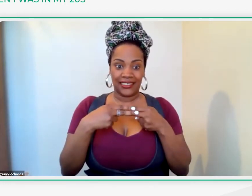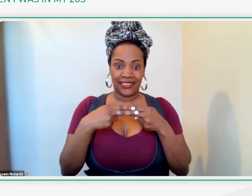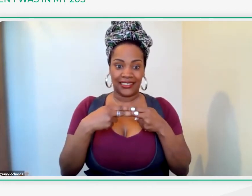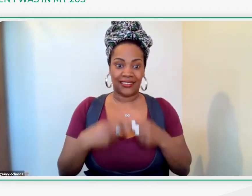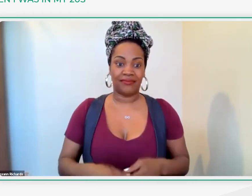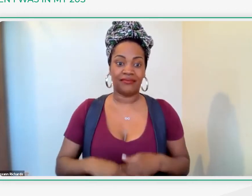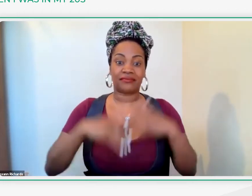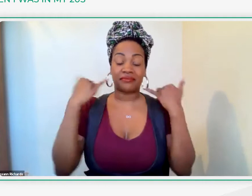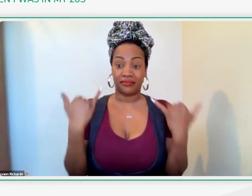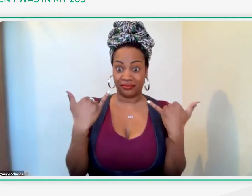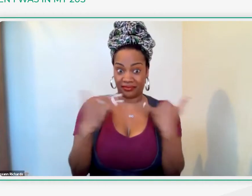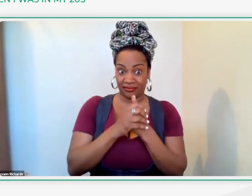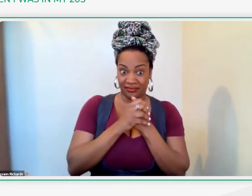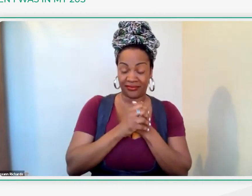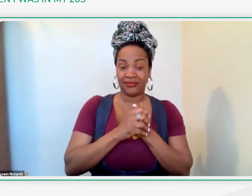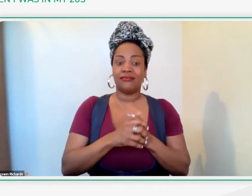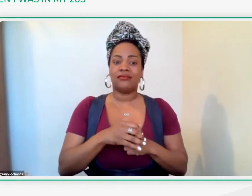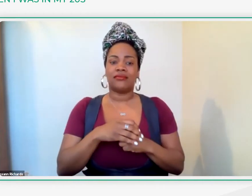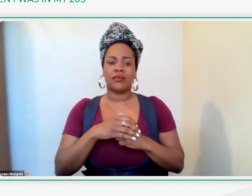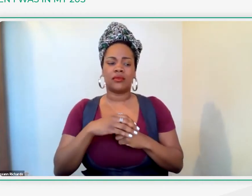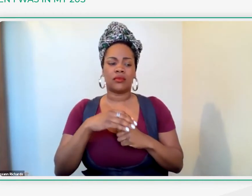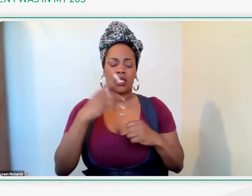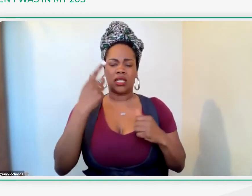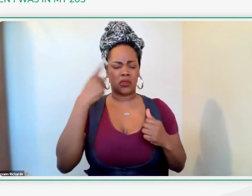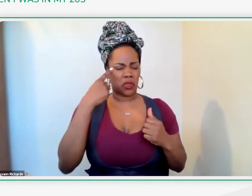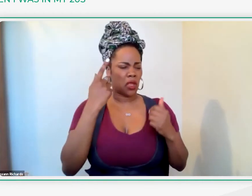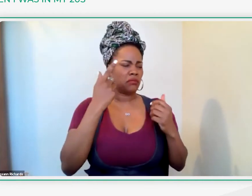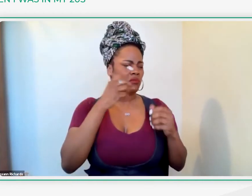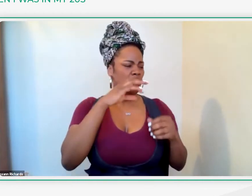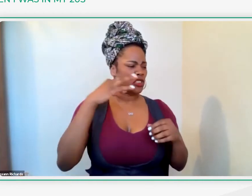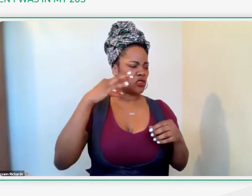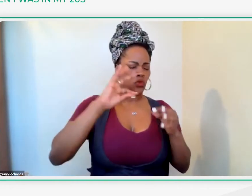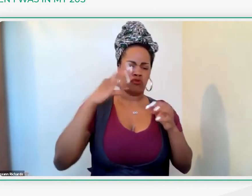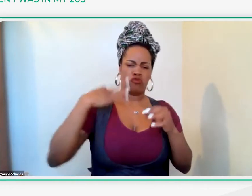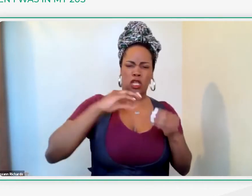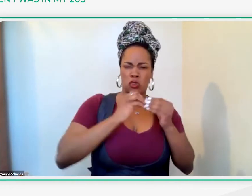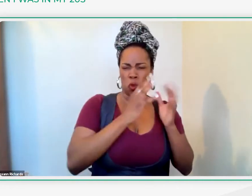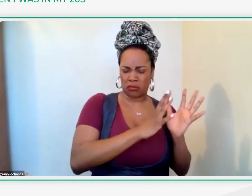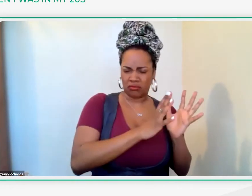Next slide, please.